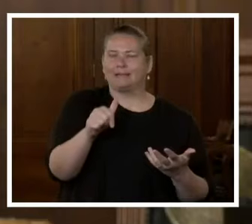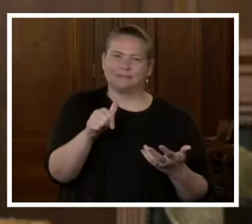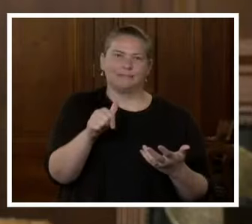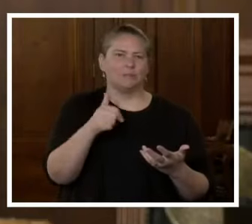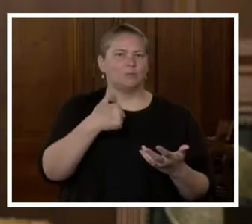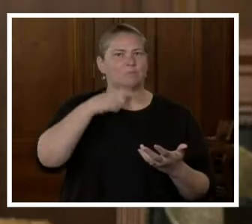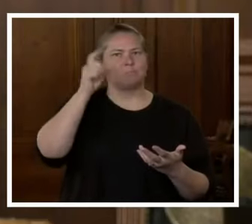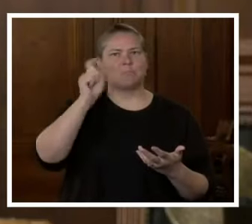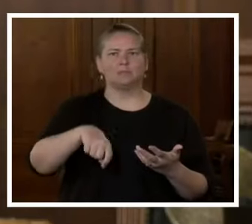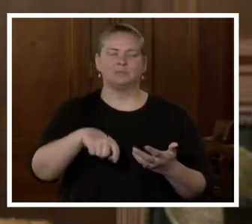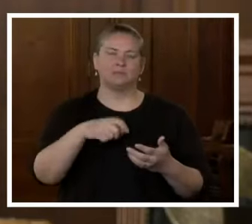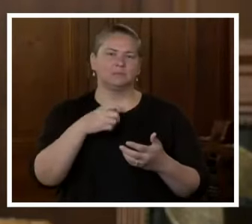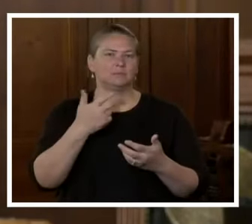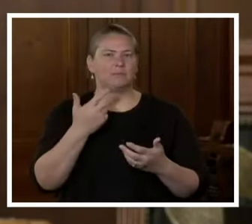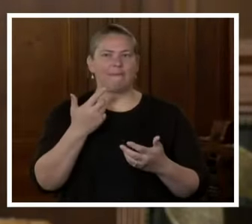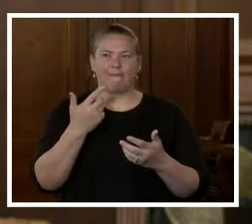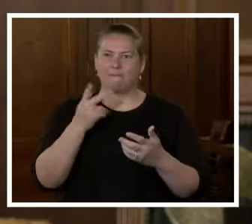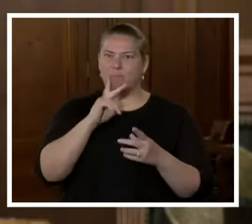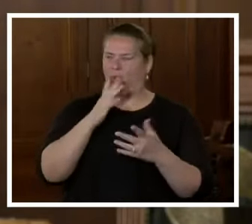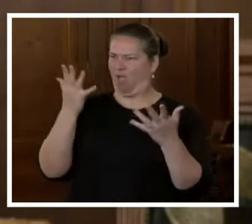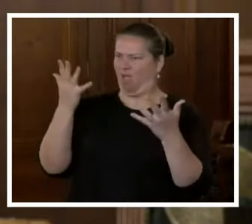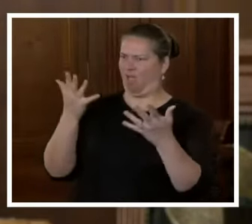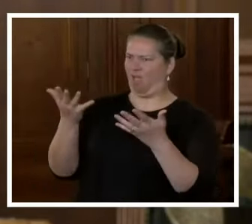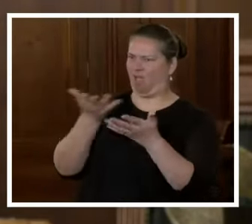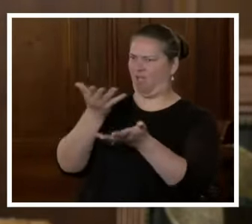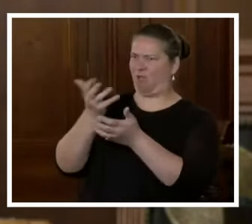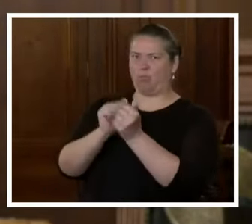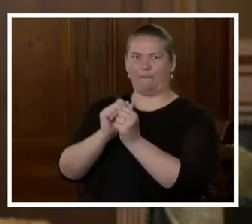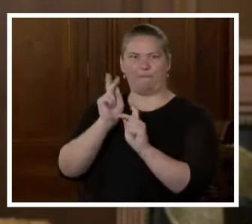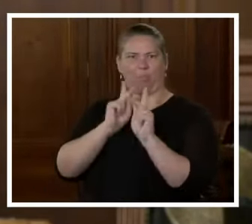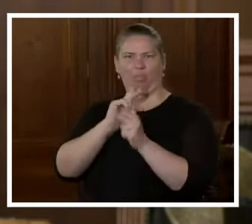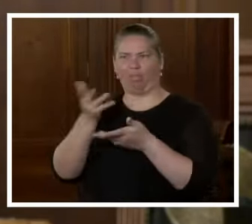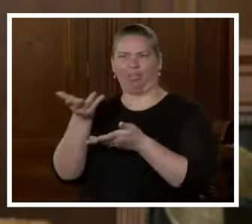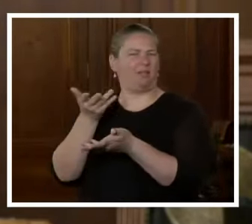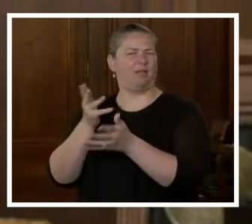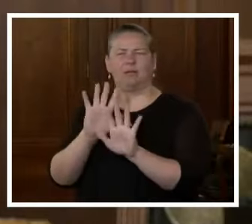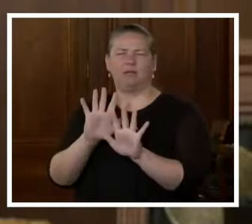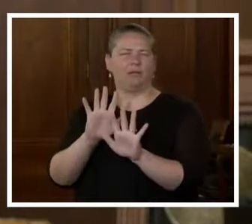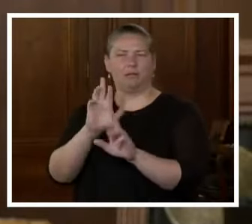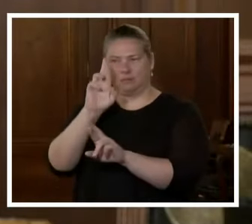CAREFULLY, AS I THINK DR. STACK WILL TELL YOU, AS LONG IT STAYS